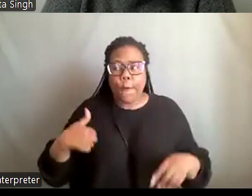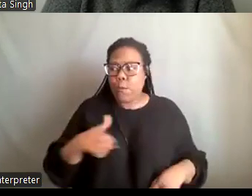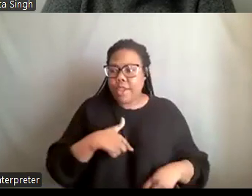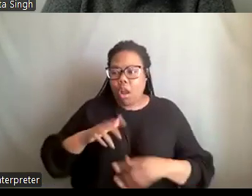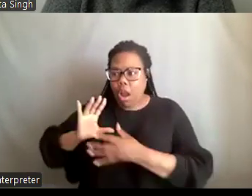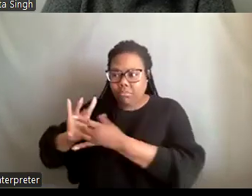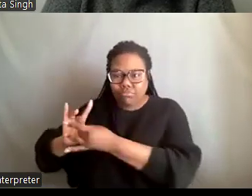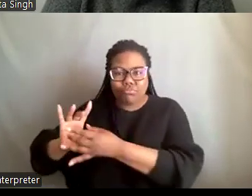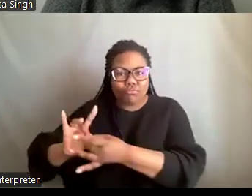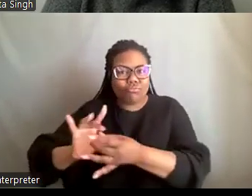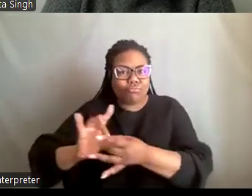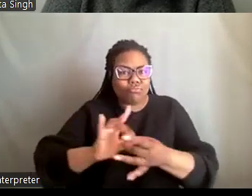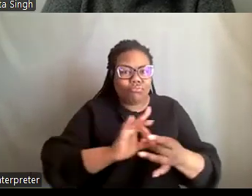innovating and we are